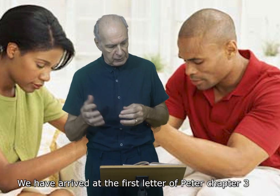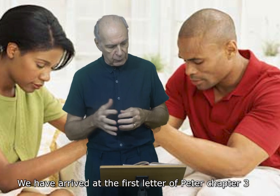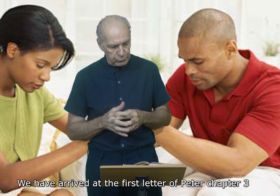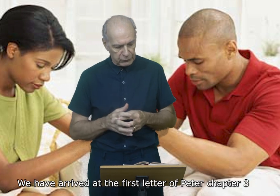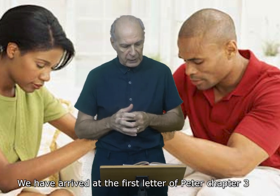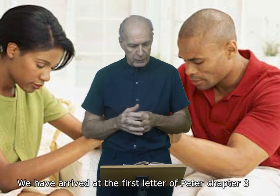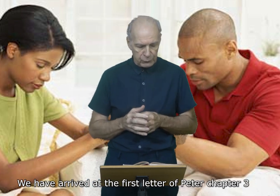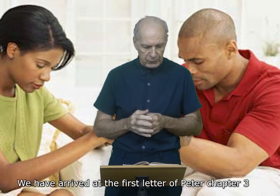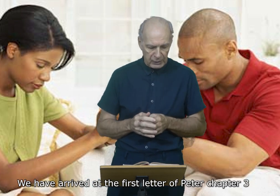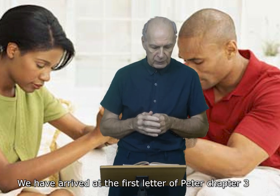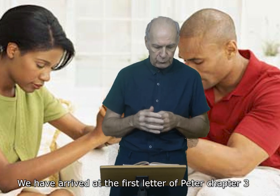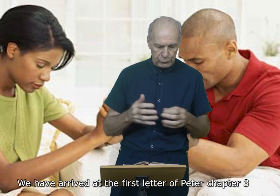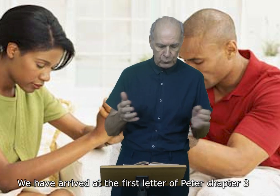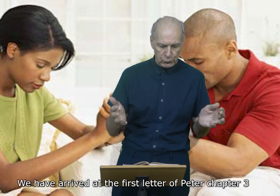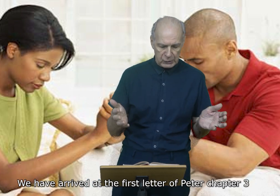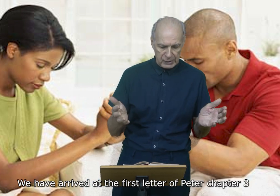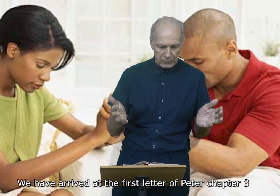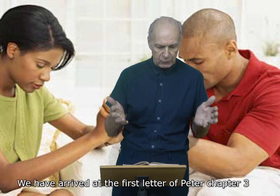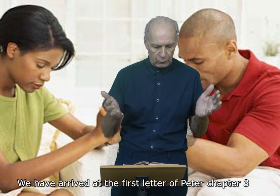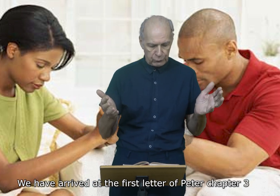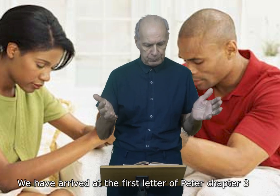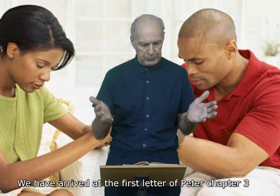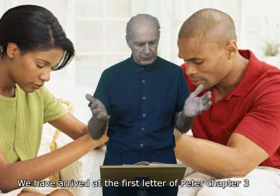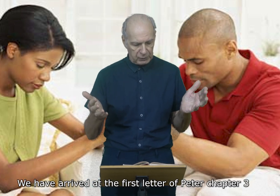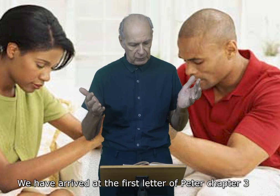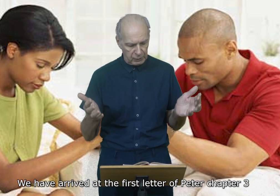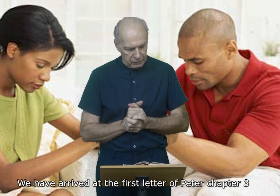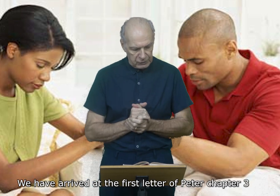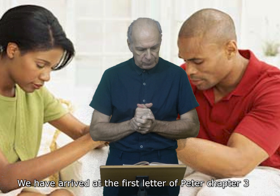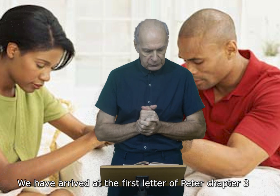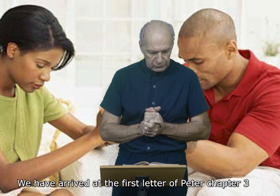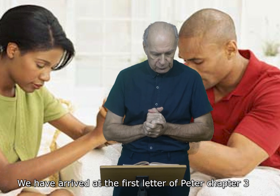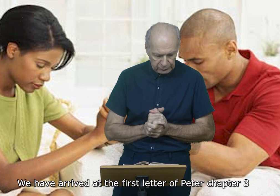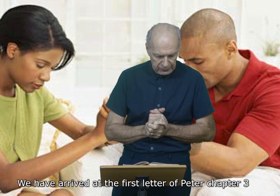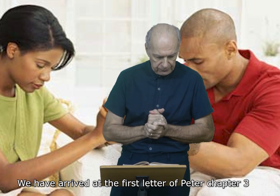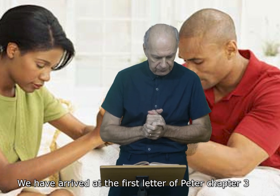We have arrived at the first letter of Peter chapter 3